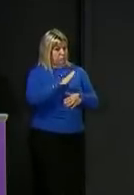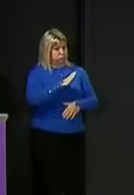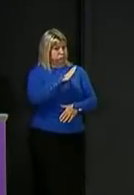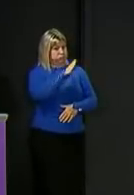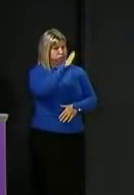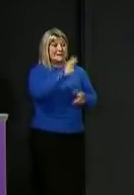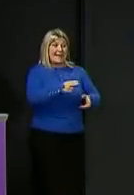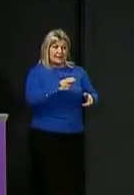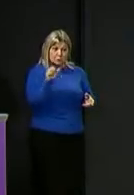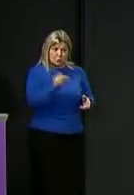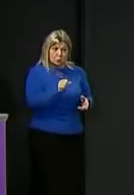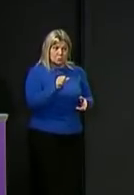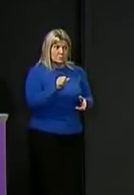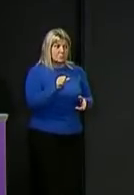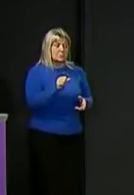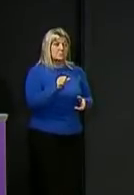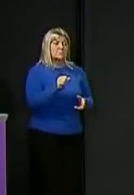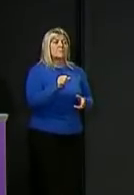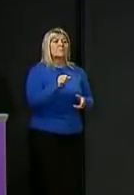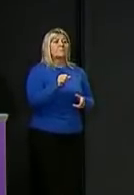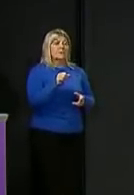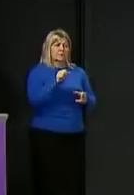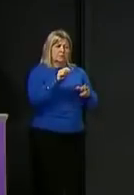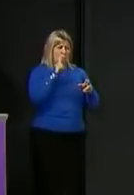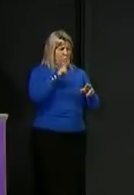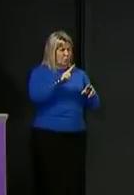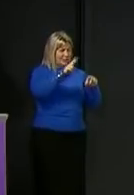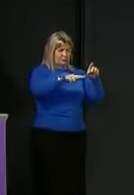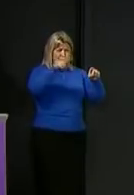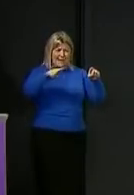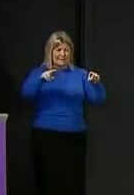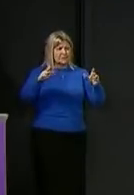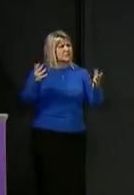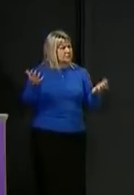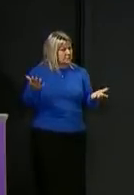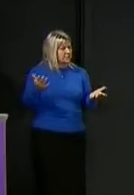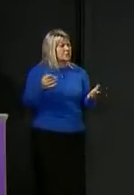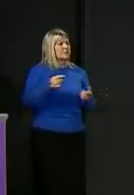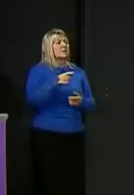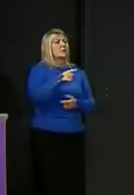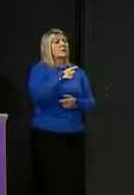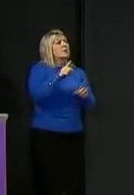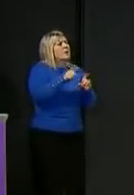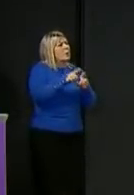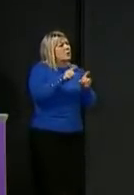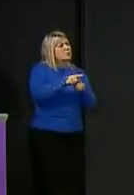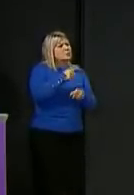And secondly if I could, you've previously talked about the restrictions that were put in place in